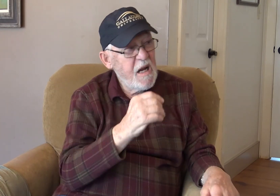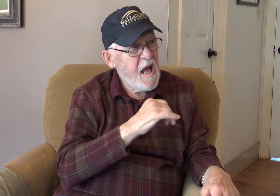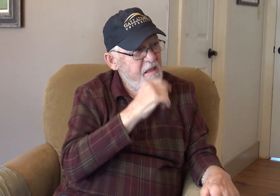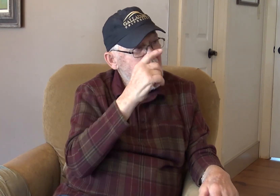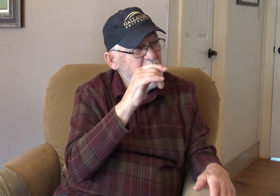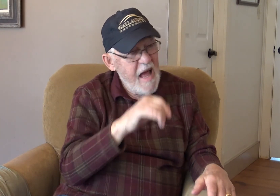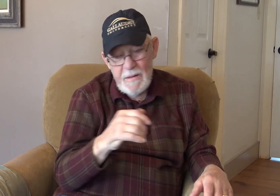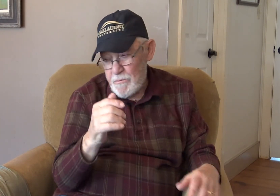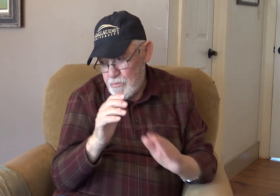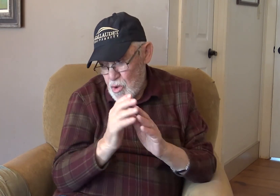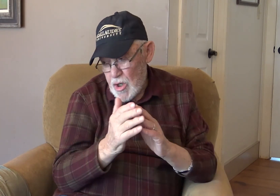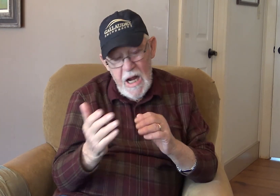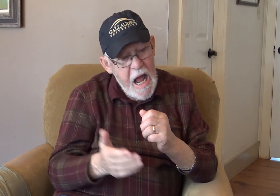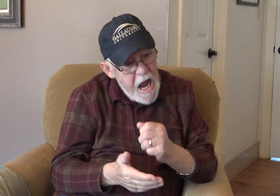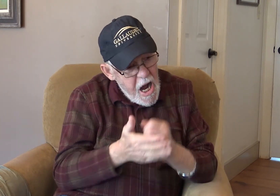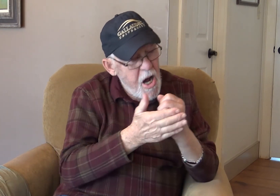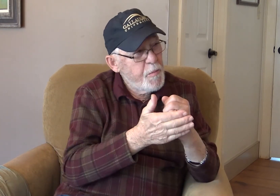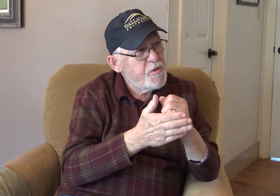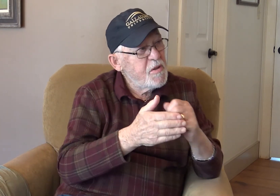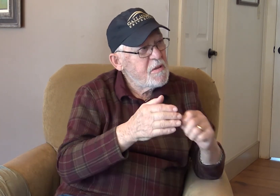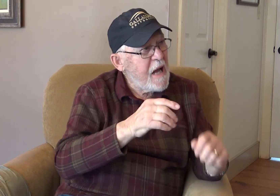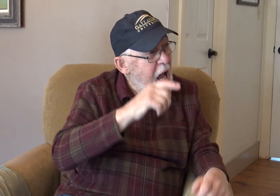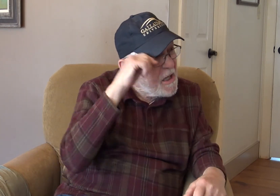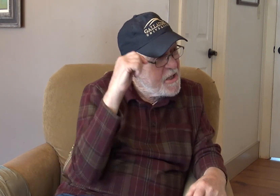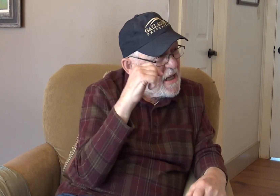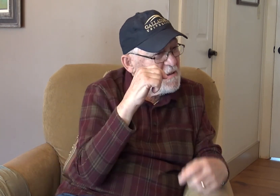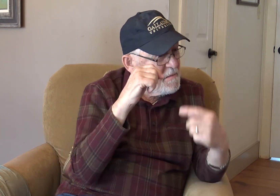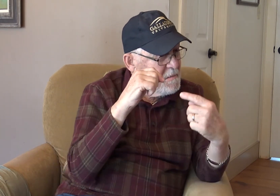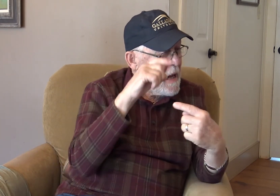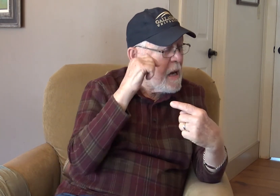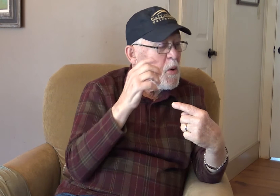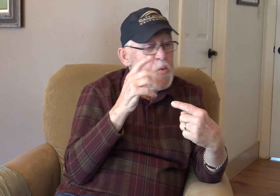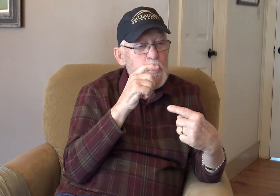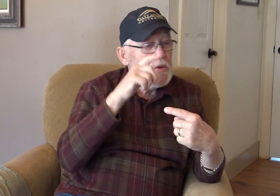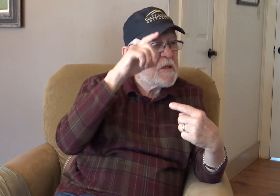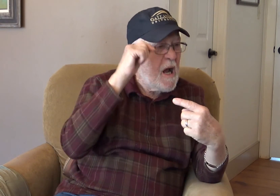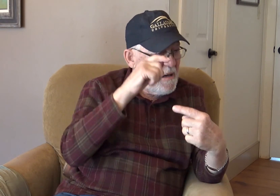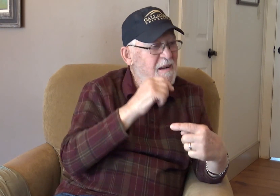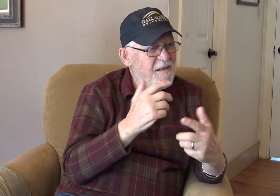I think that book helped Gallaudet.